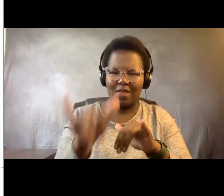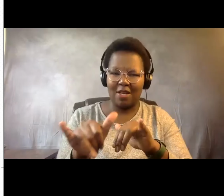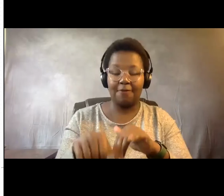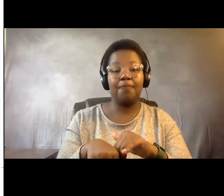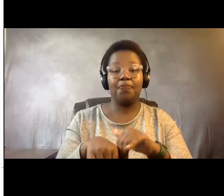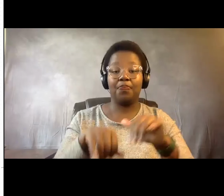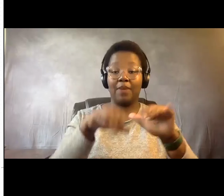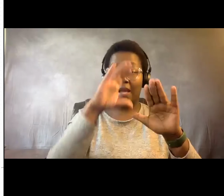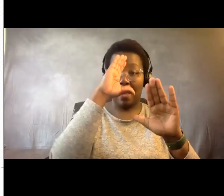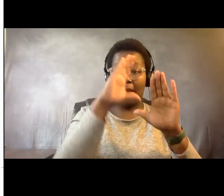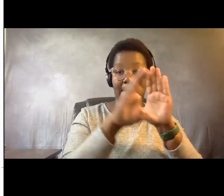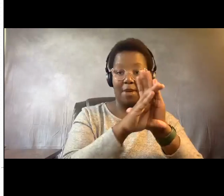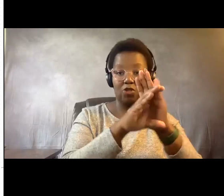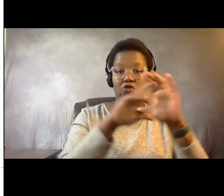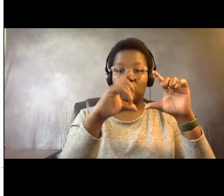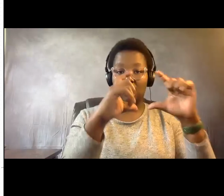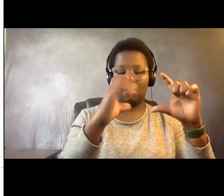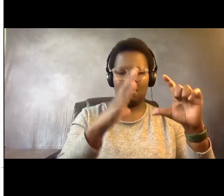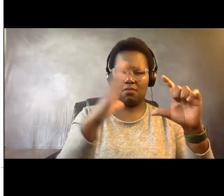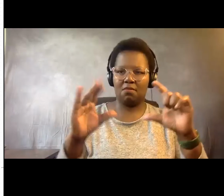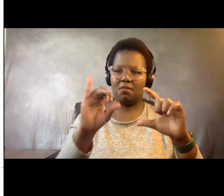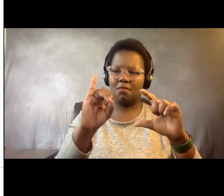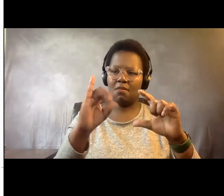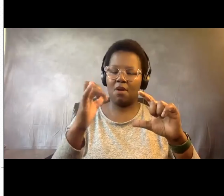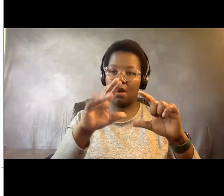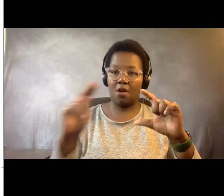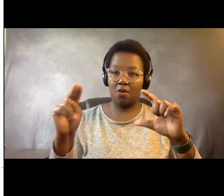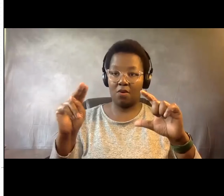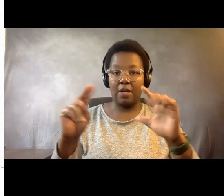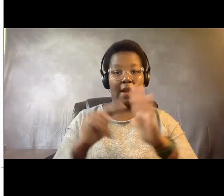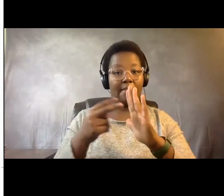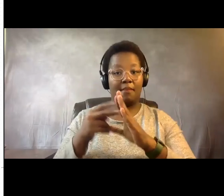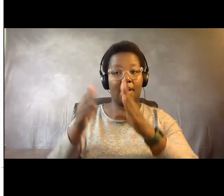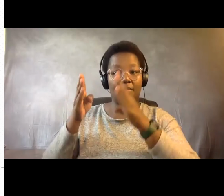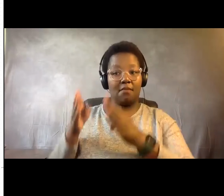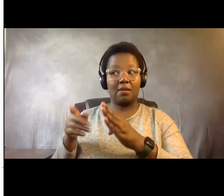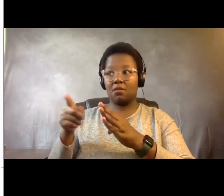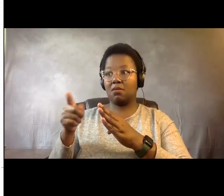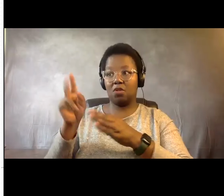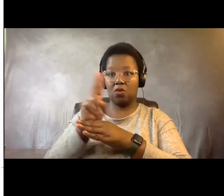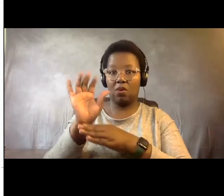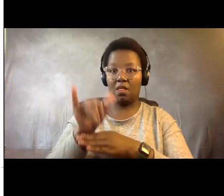want to try to document what should assistive technology announce or not announce, in my case.